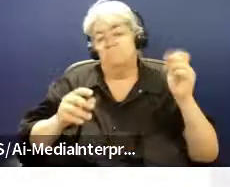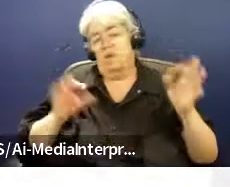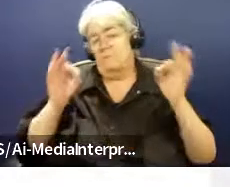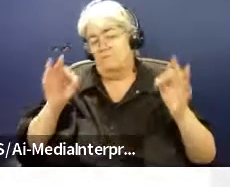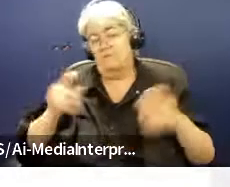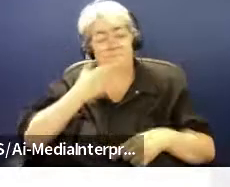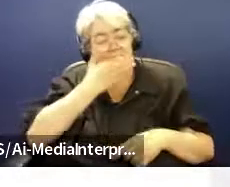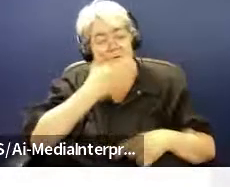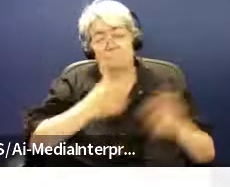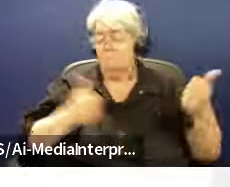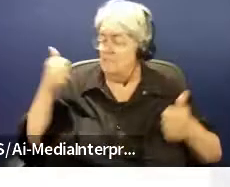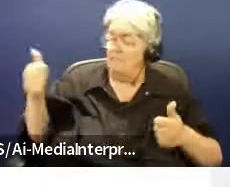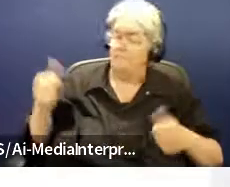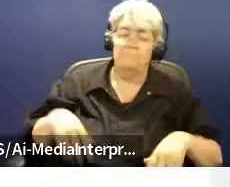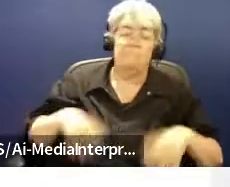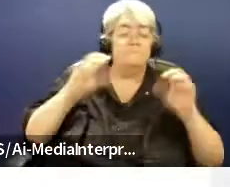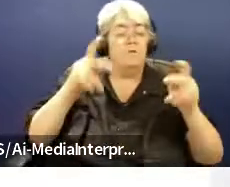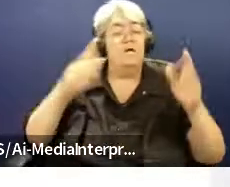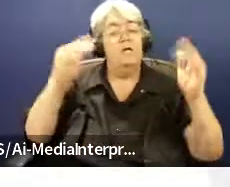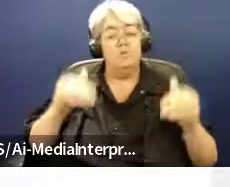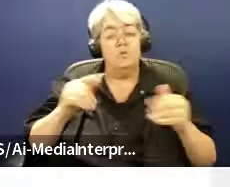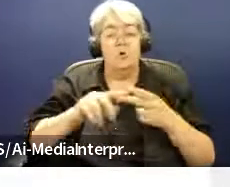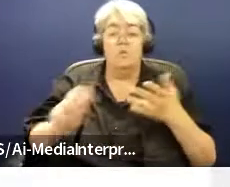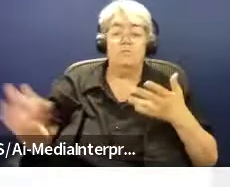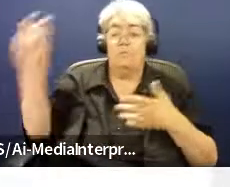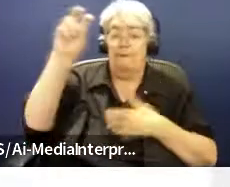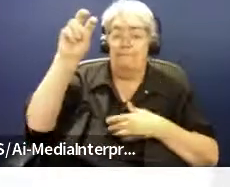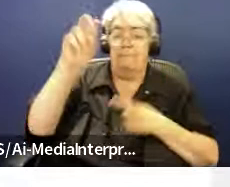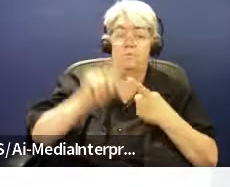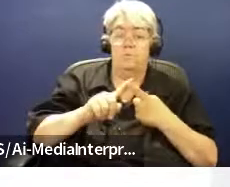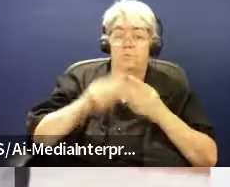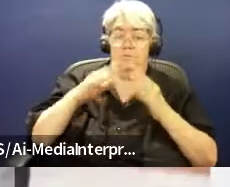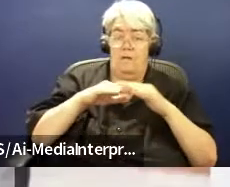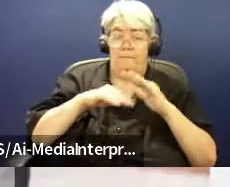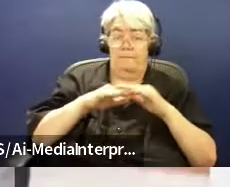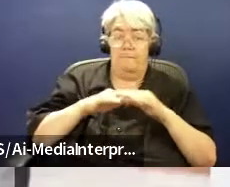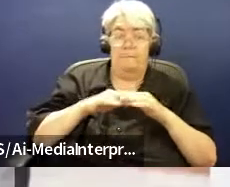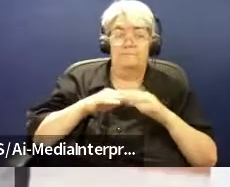I don't see any questions so far, usually we do them right at the end.